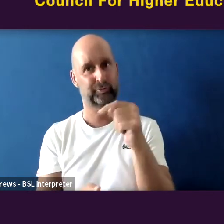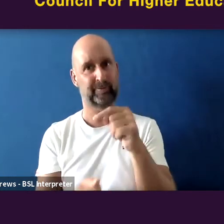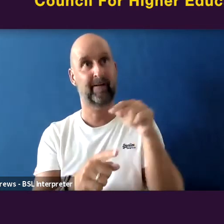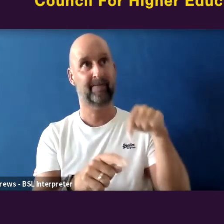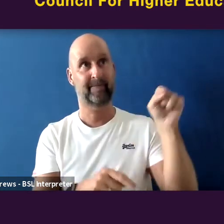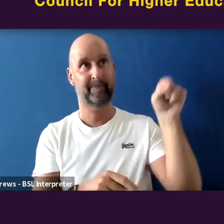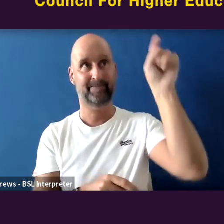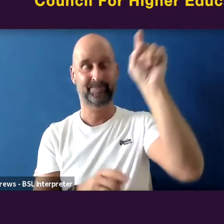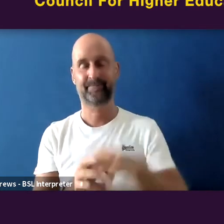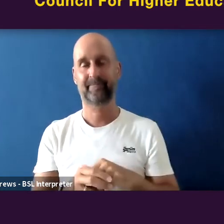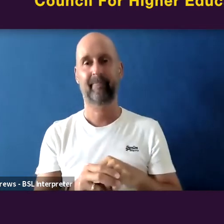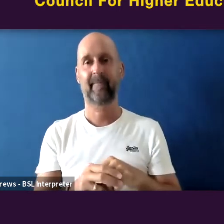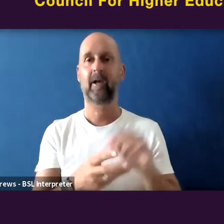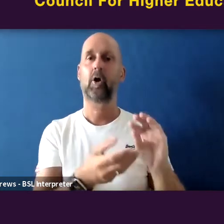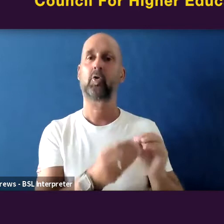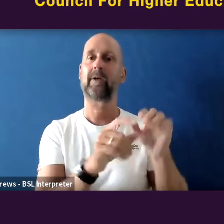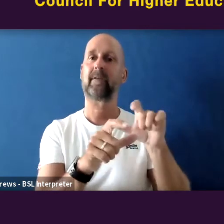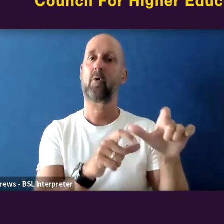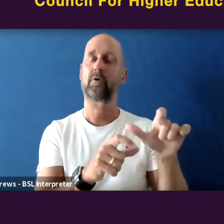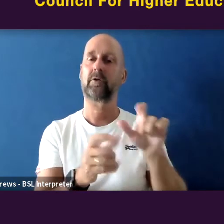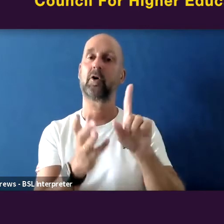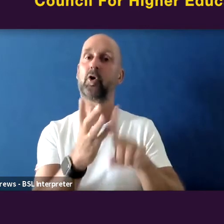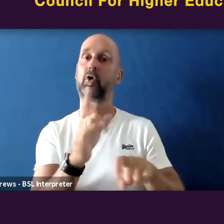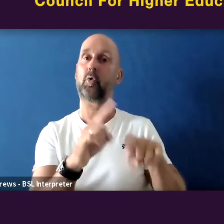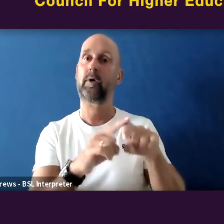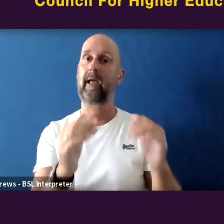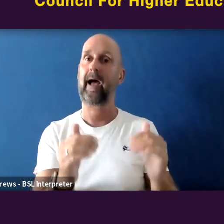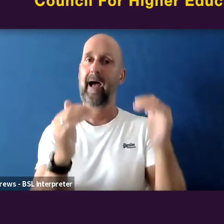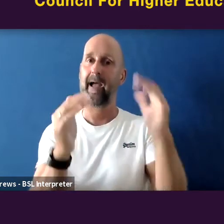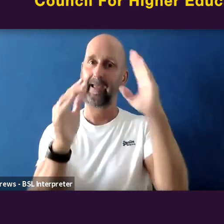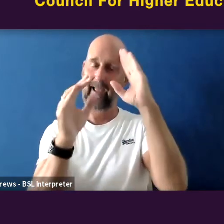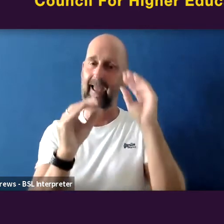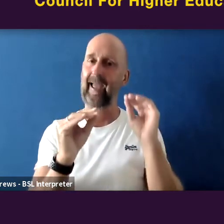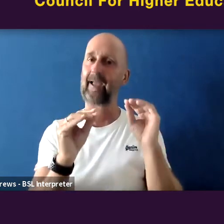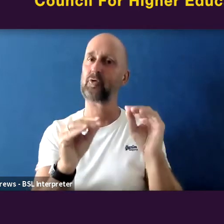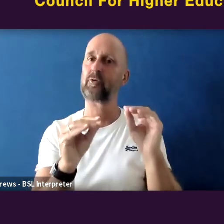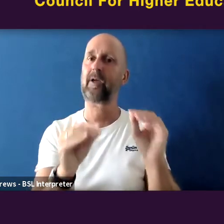Creative courses offered at UK Higher Education institutions are to be celebrated,